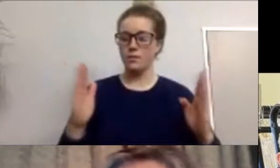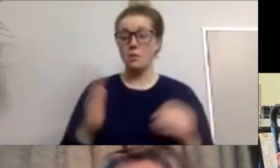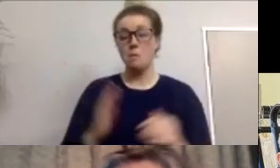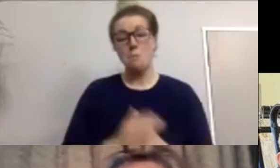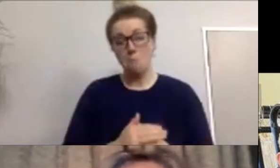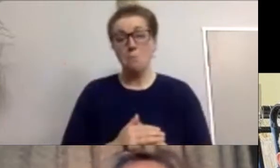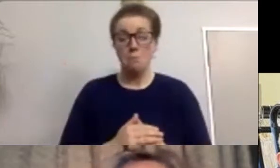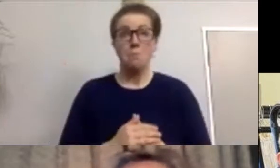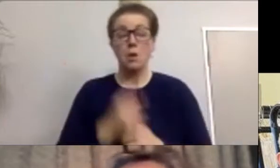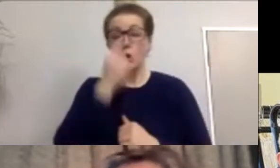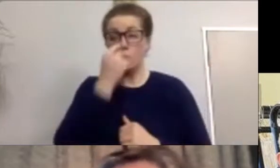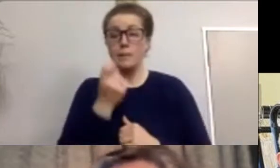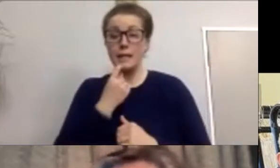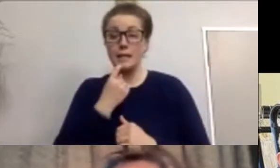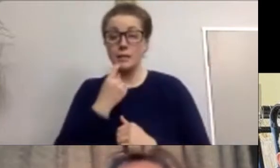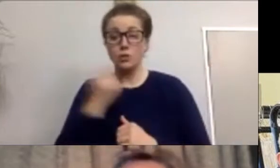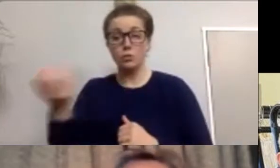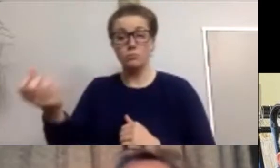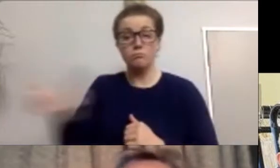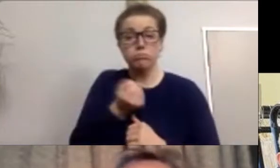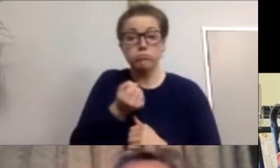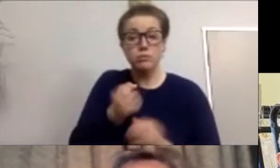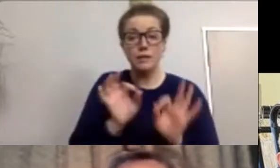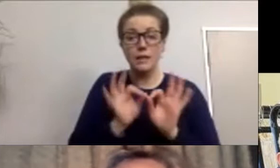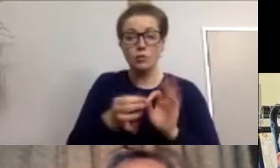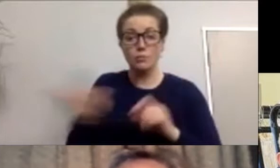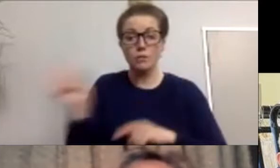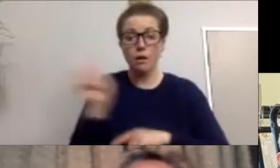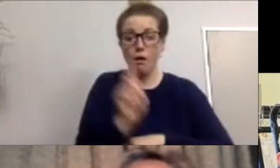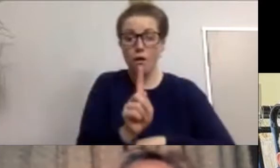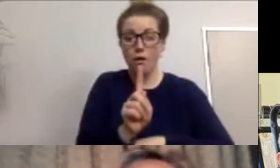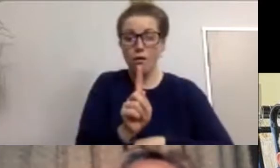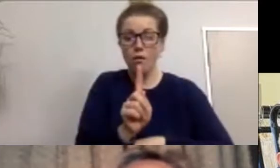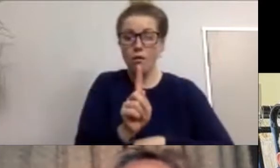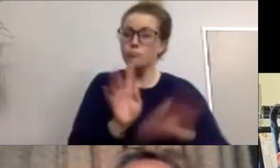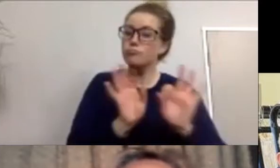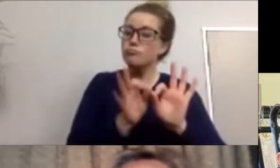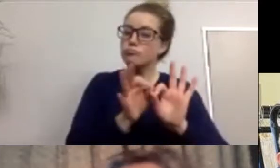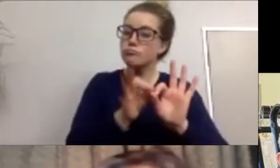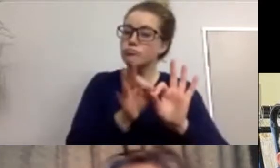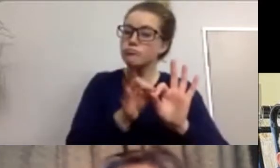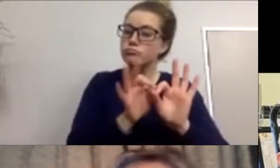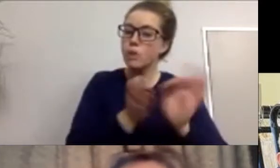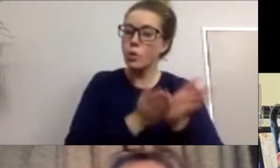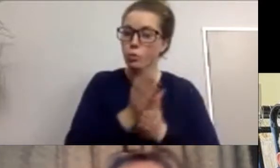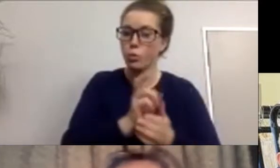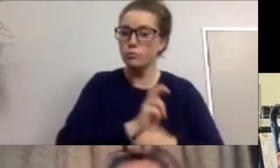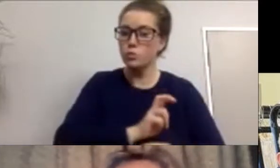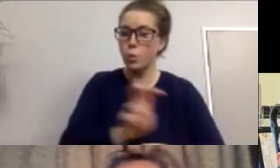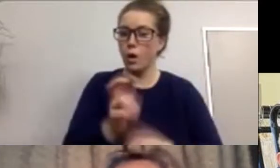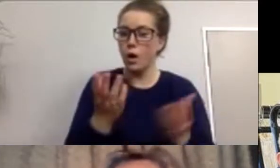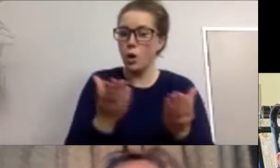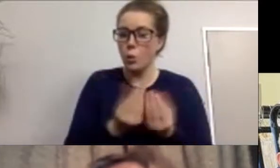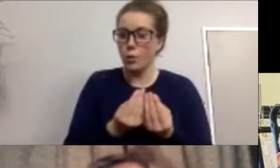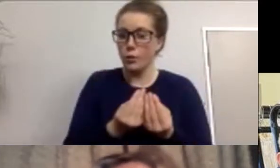a sign interpreter to come along and then do the tour with us, and it would be